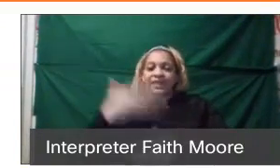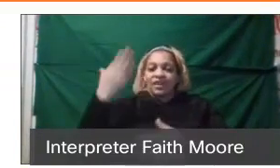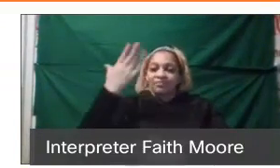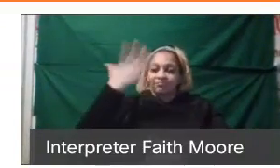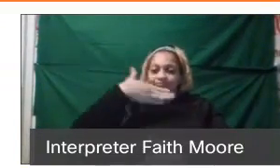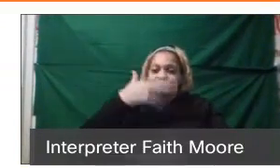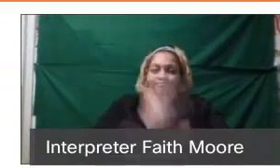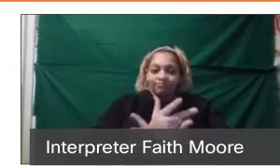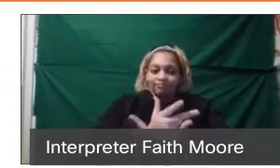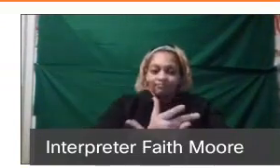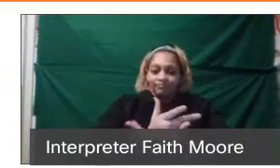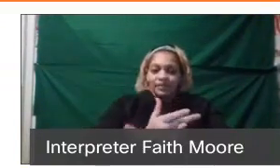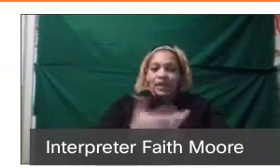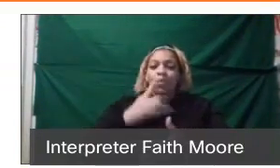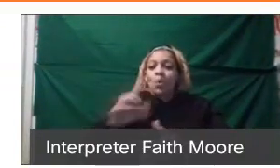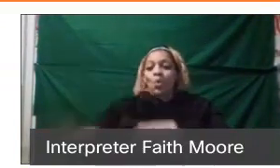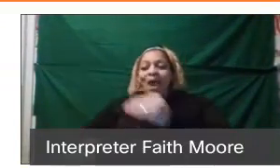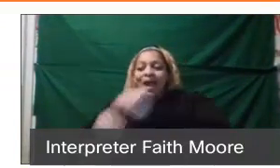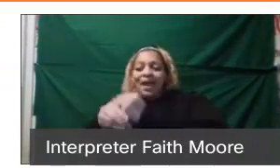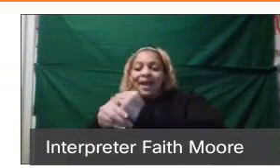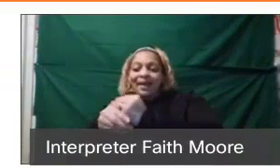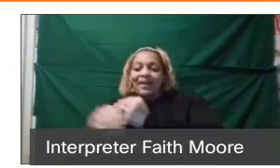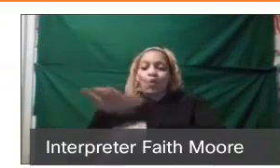Adding this on street parking along or road.